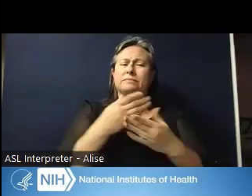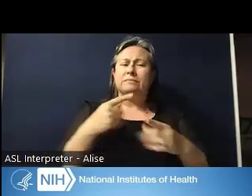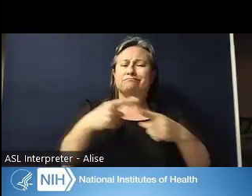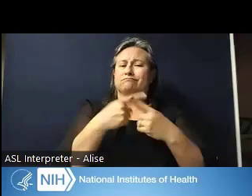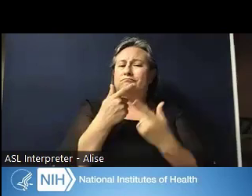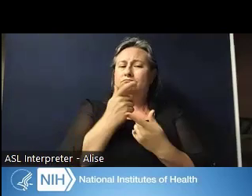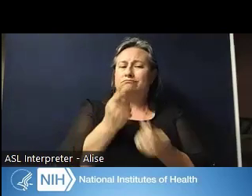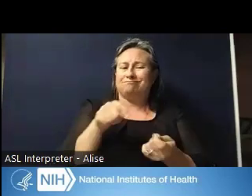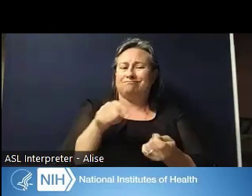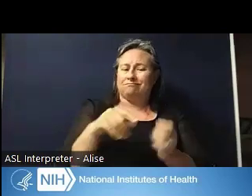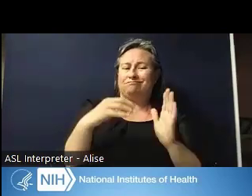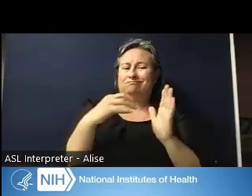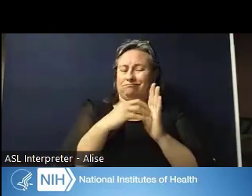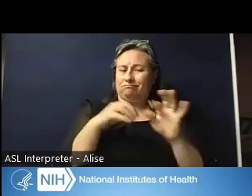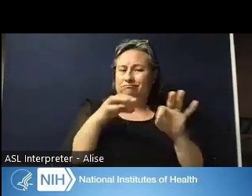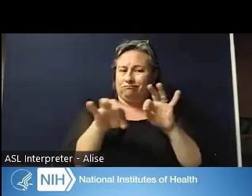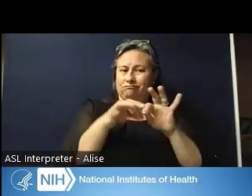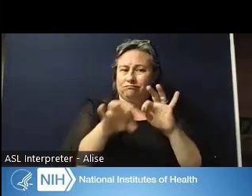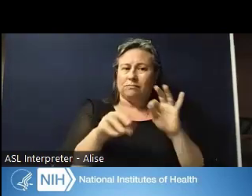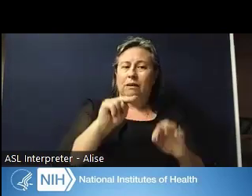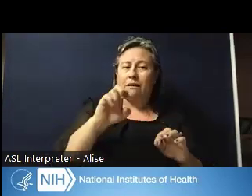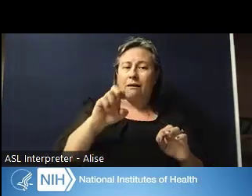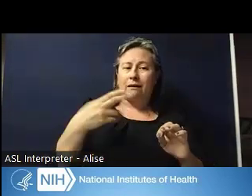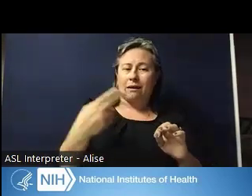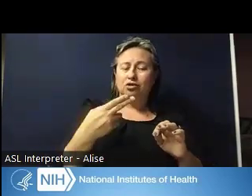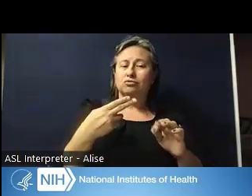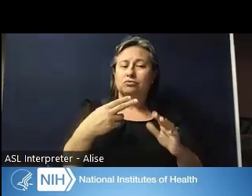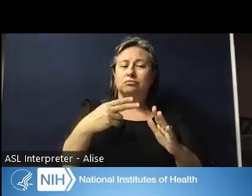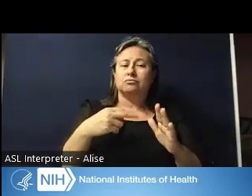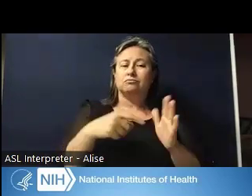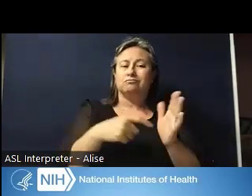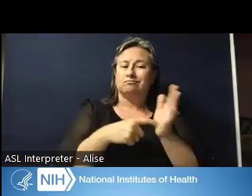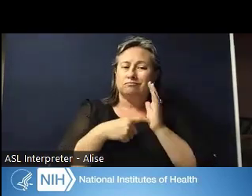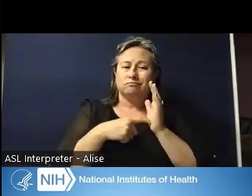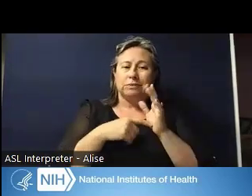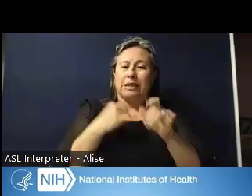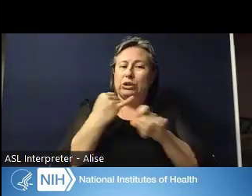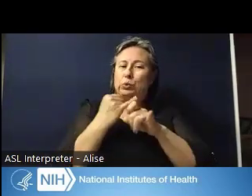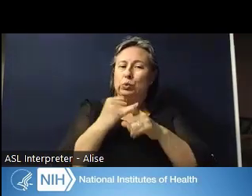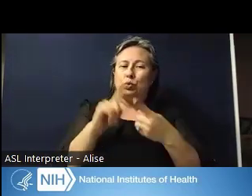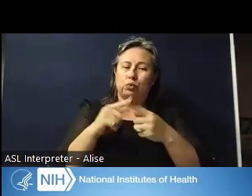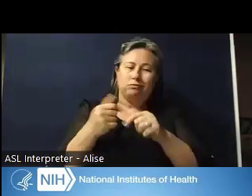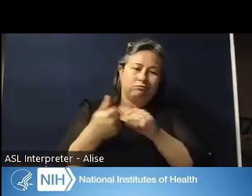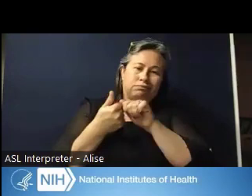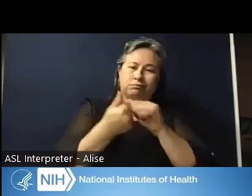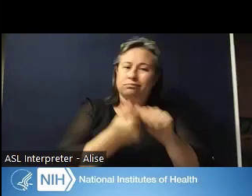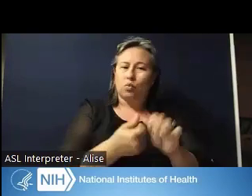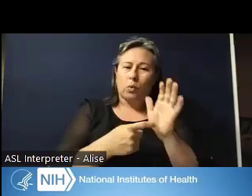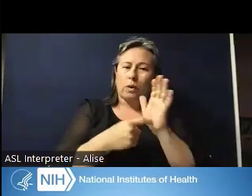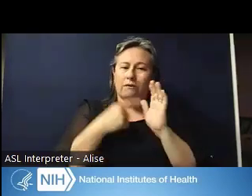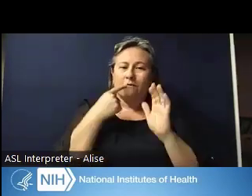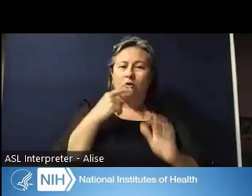states that NIH requires recipient institutions to comply with the requirements of the regulation